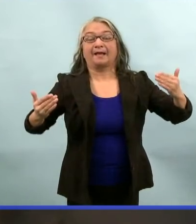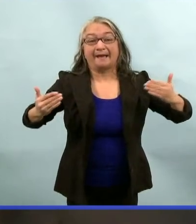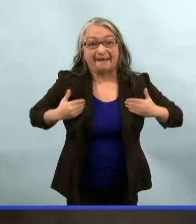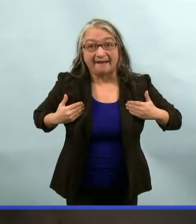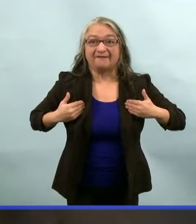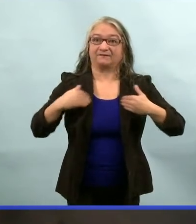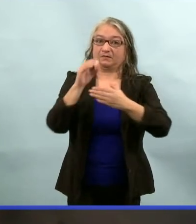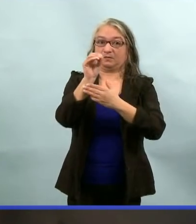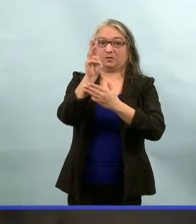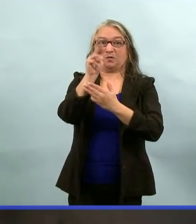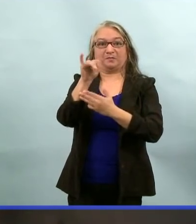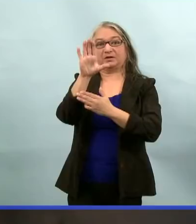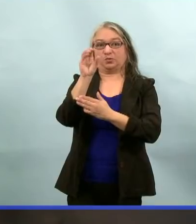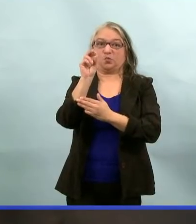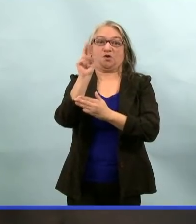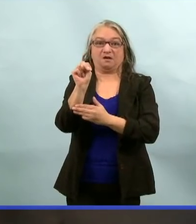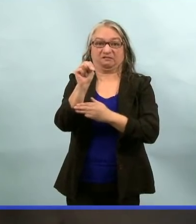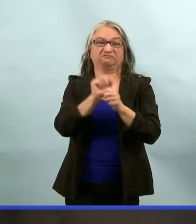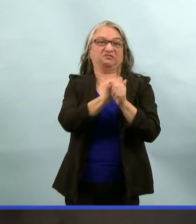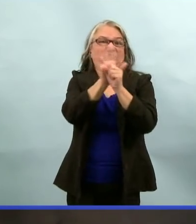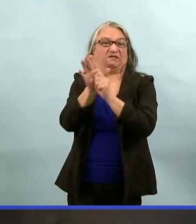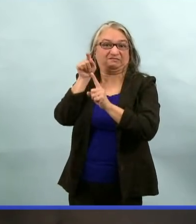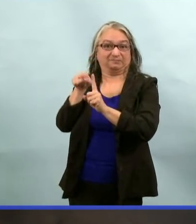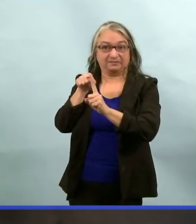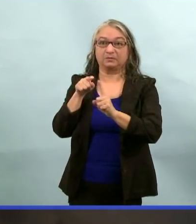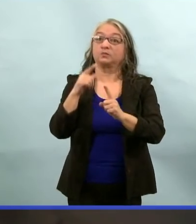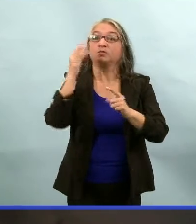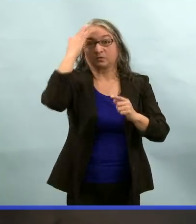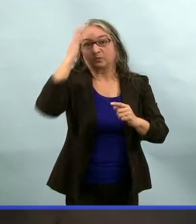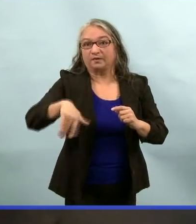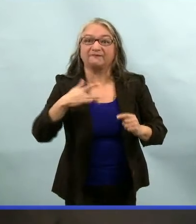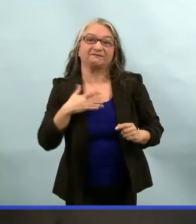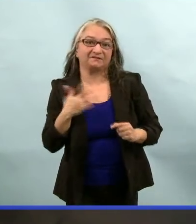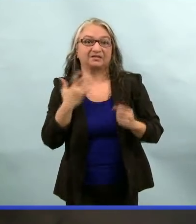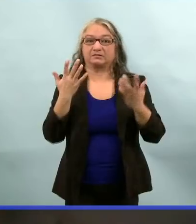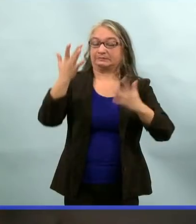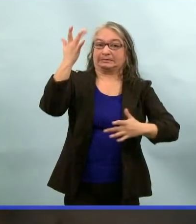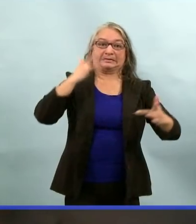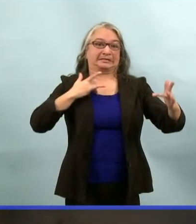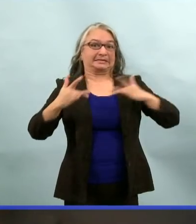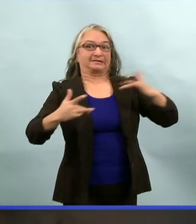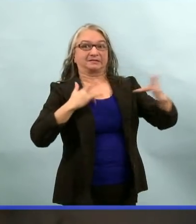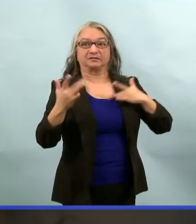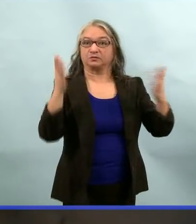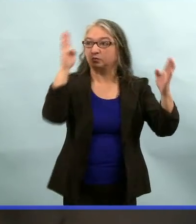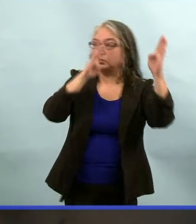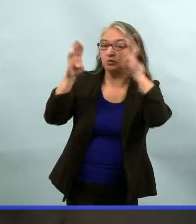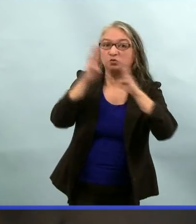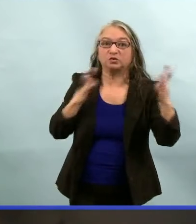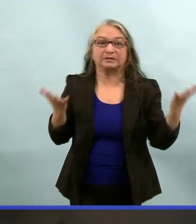and concern we are all tired of the pandemic we are all tired of restrictions the news of a new